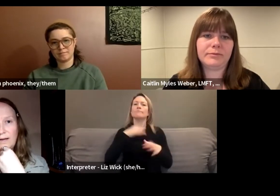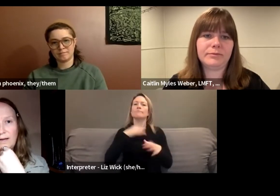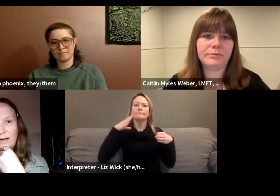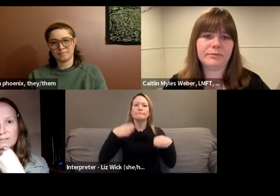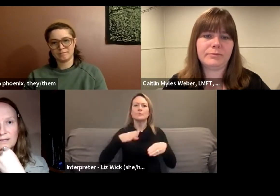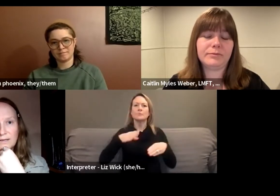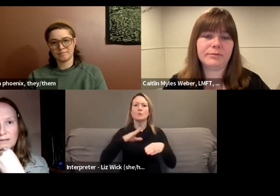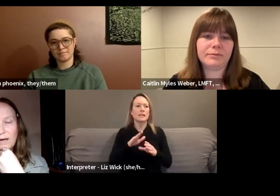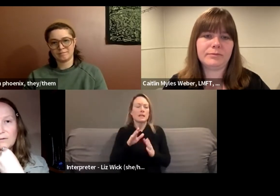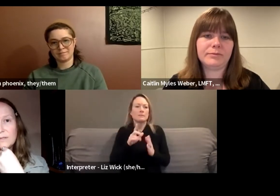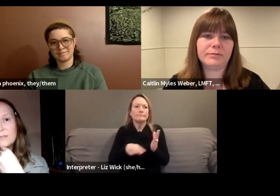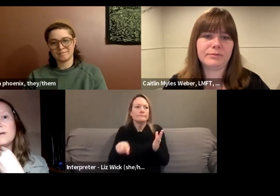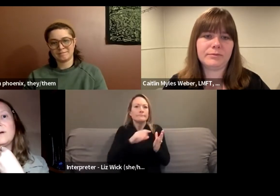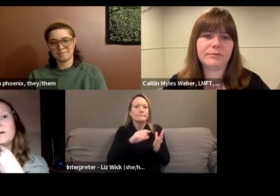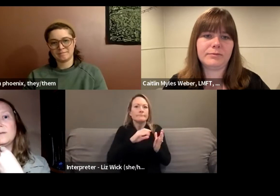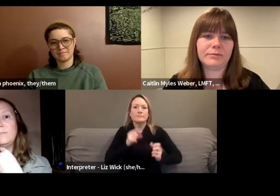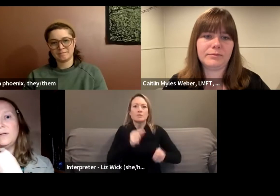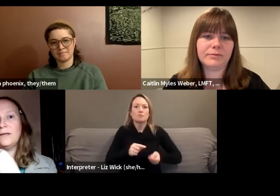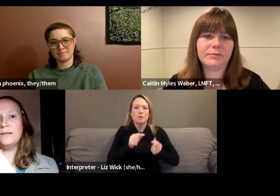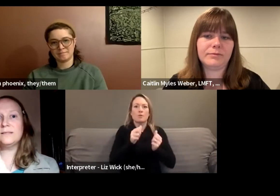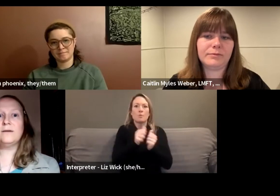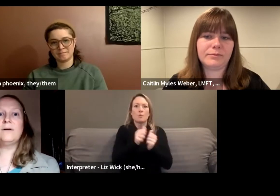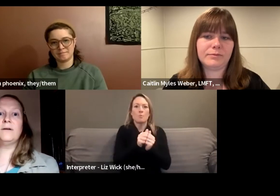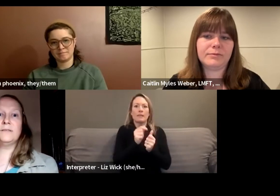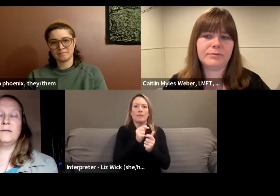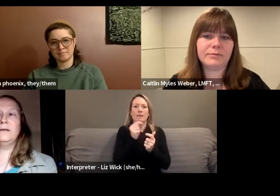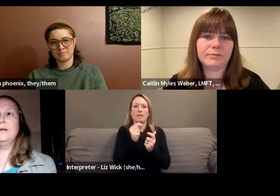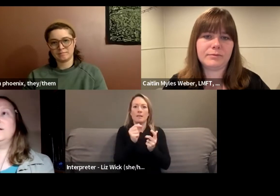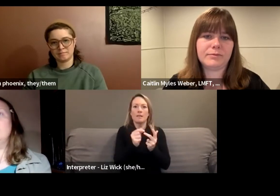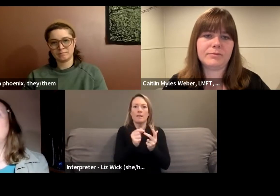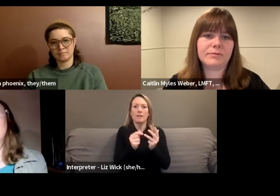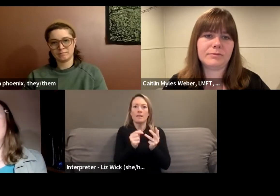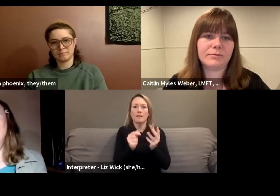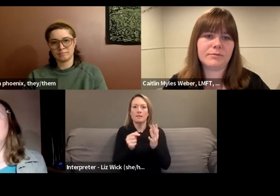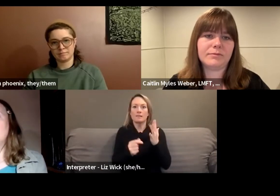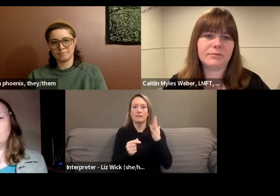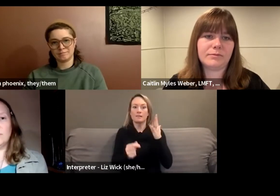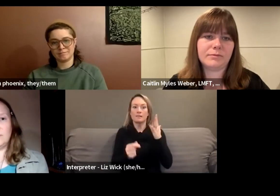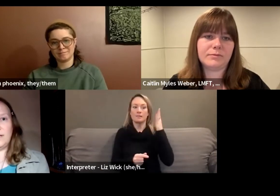and how does it compound itself? How does it build on itself? How does it make the world?